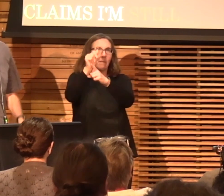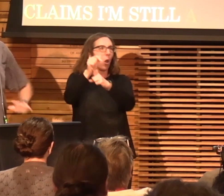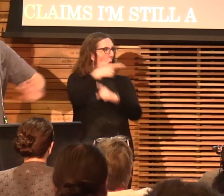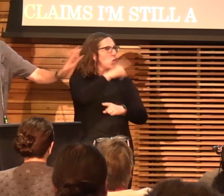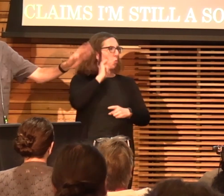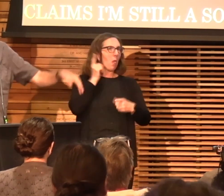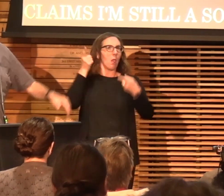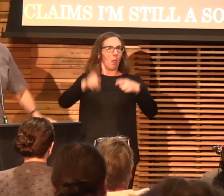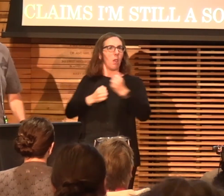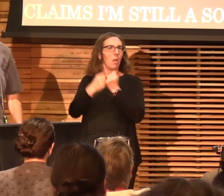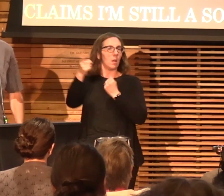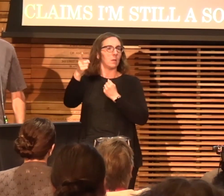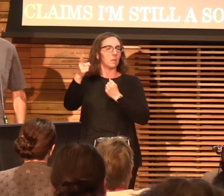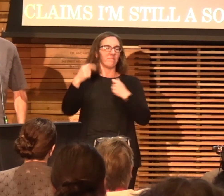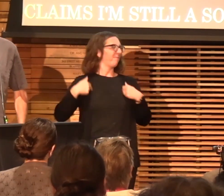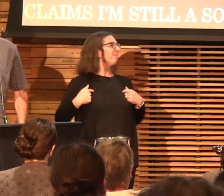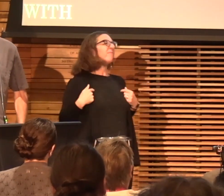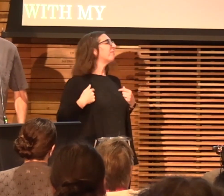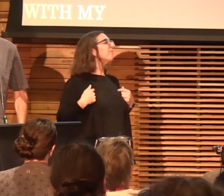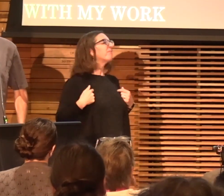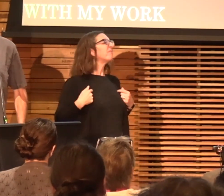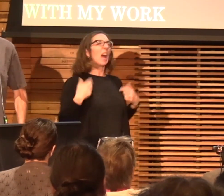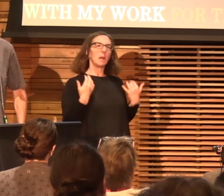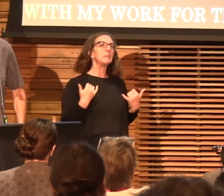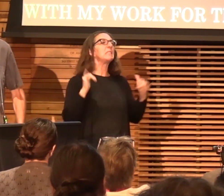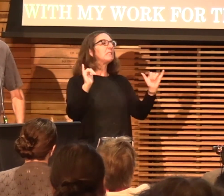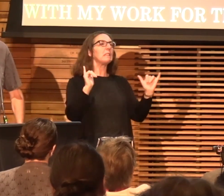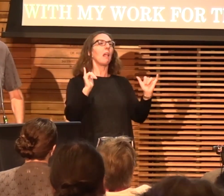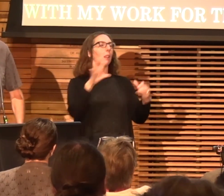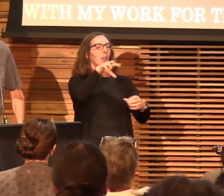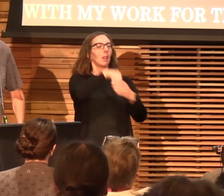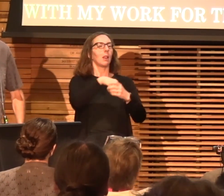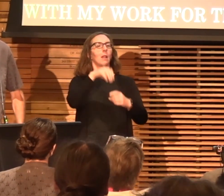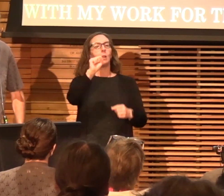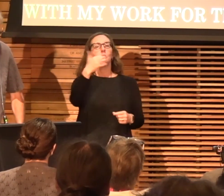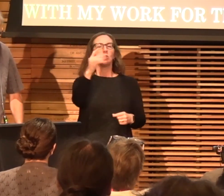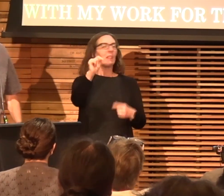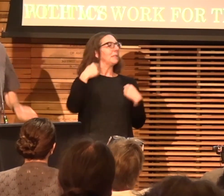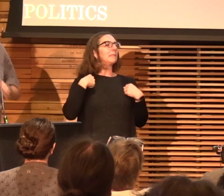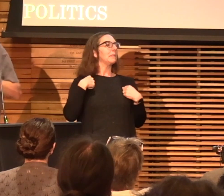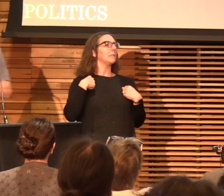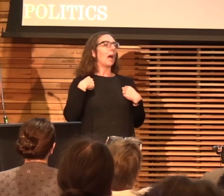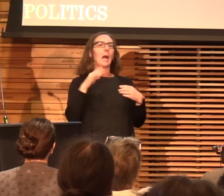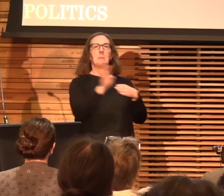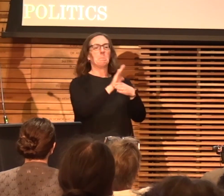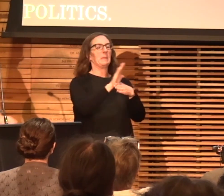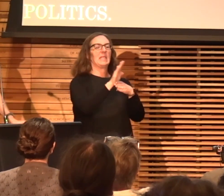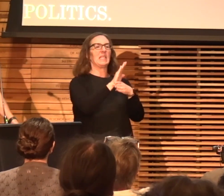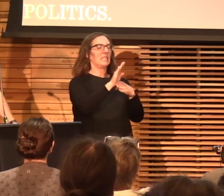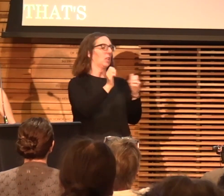but I'm too busy with my work for the Blind to deal with politics," that's 1932.